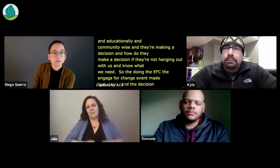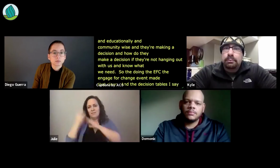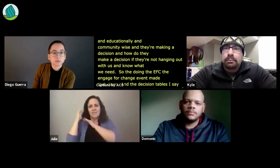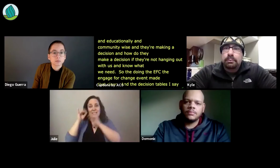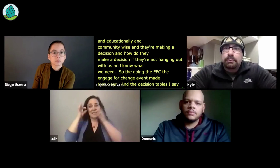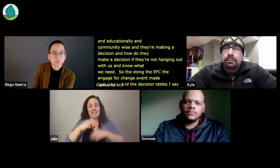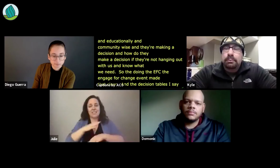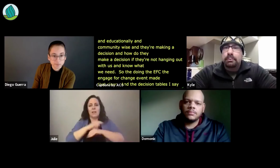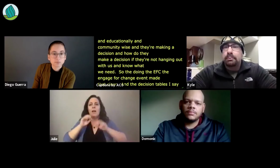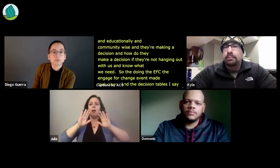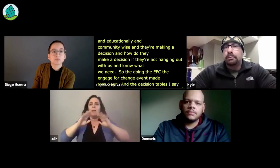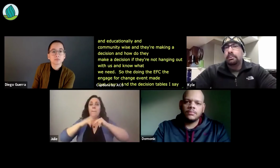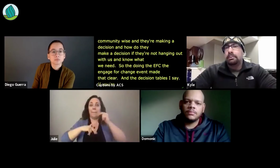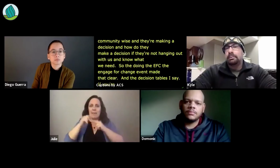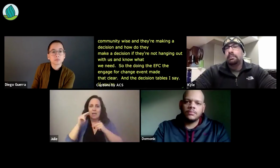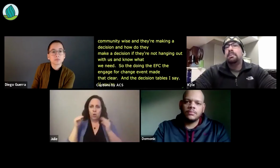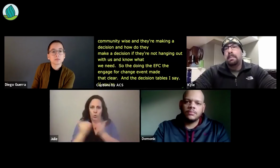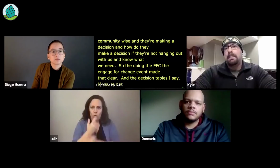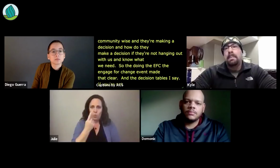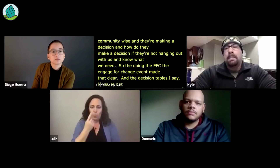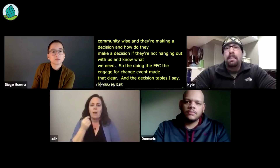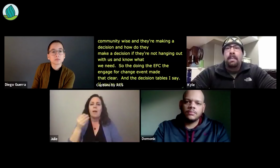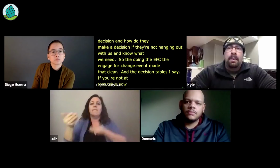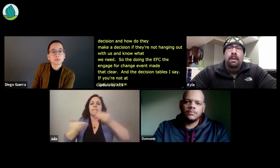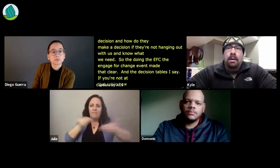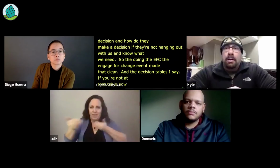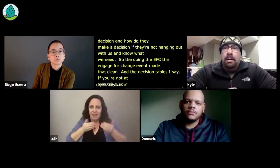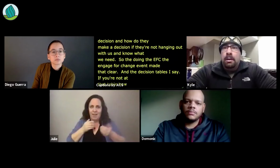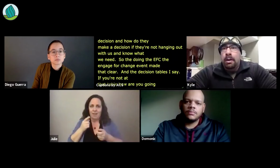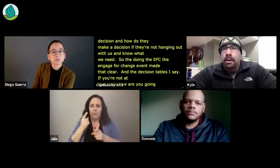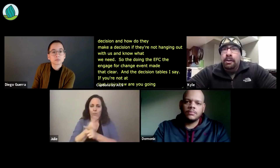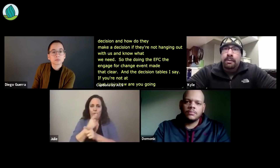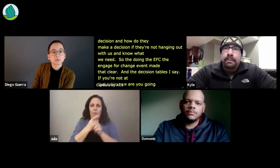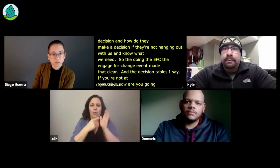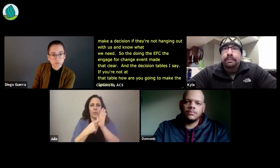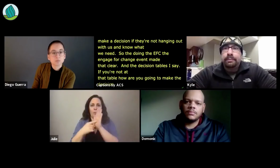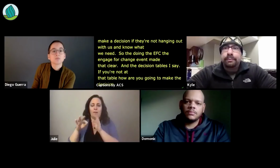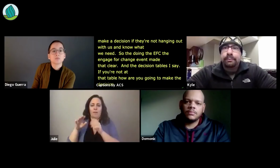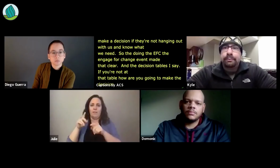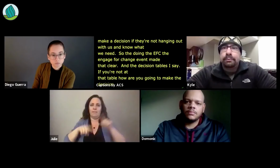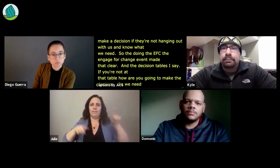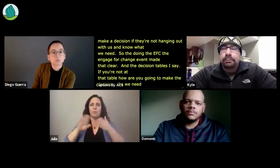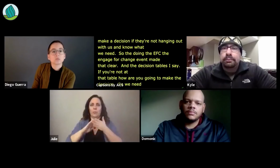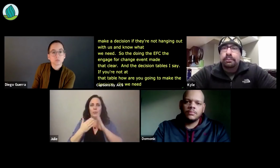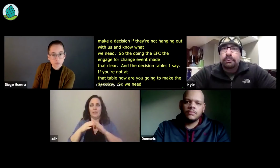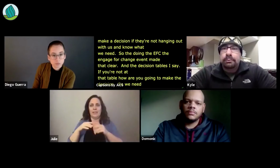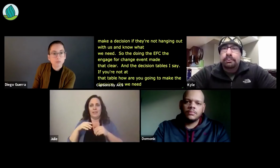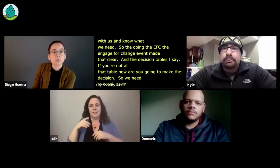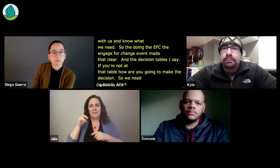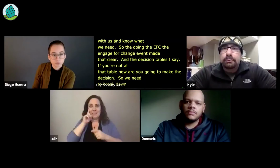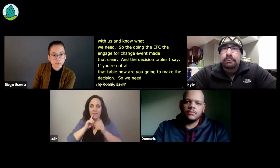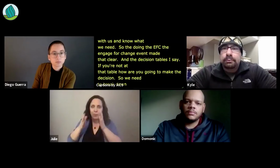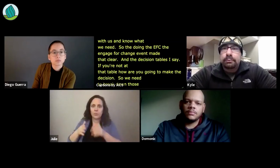And so we really need to break down those barriers and build a new table. Get rid of that old table and bring in a new one with a variety of community members,